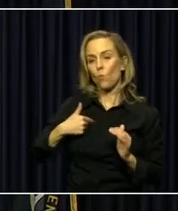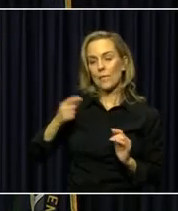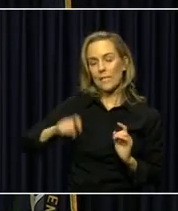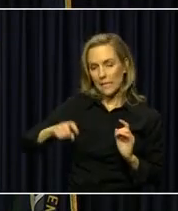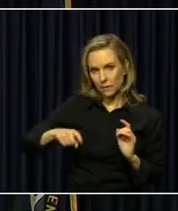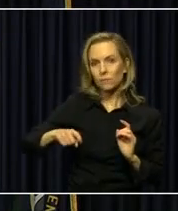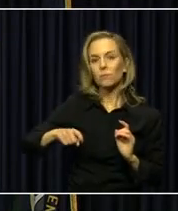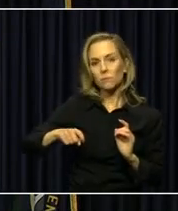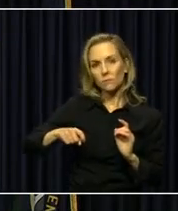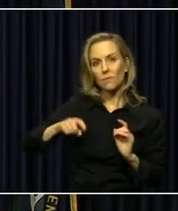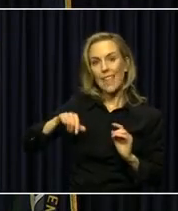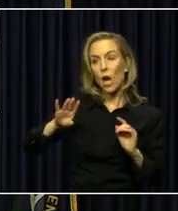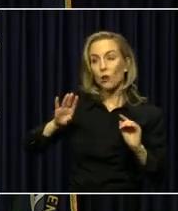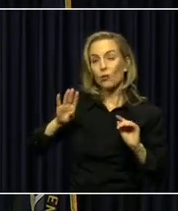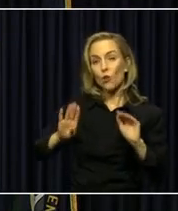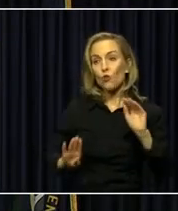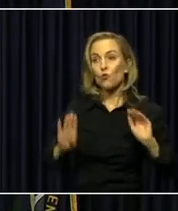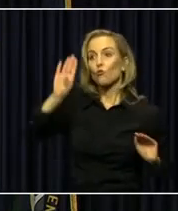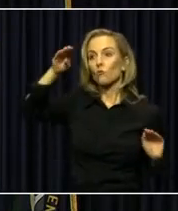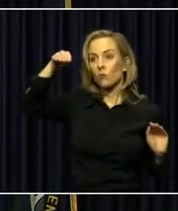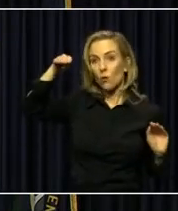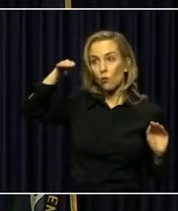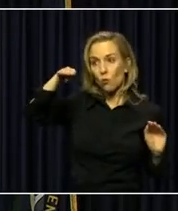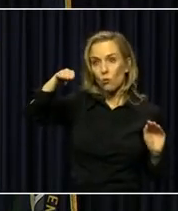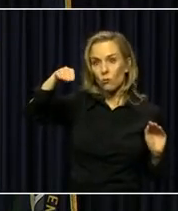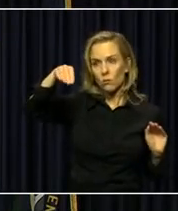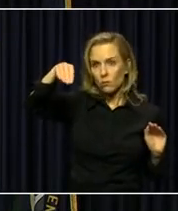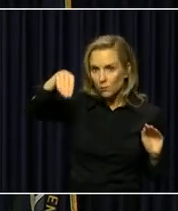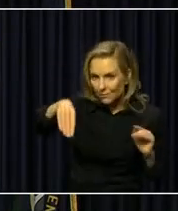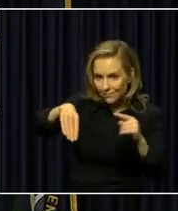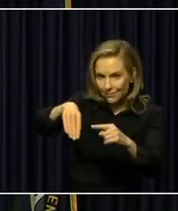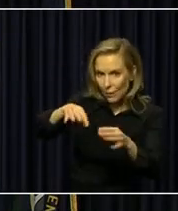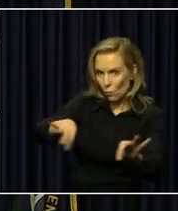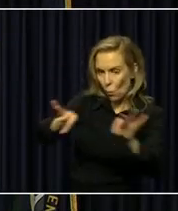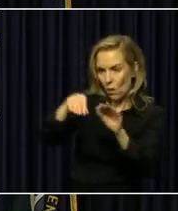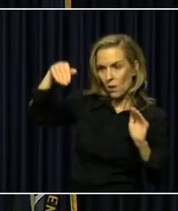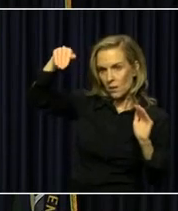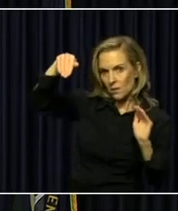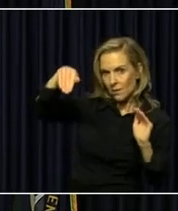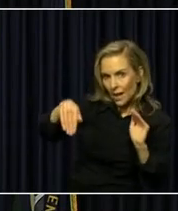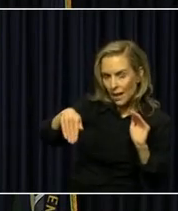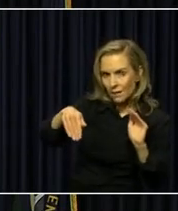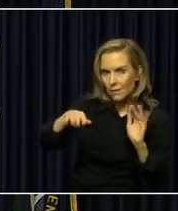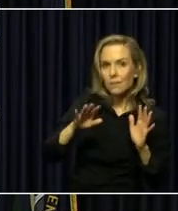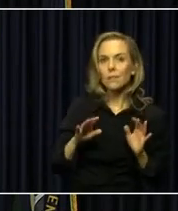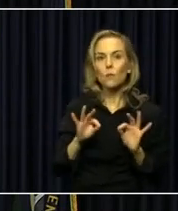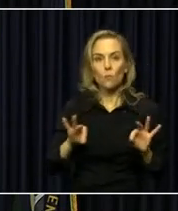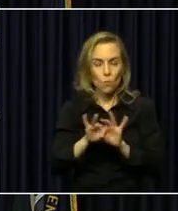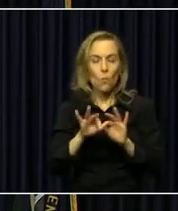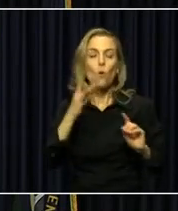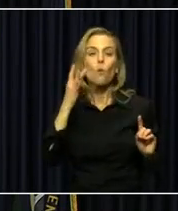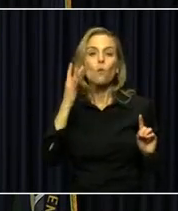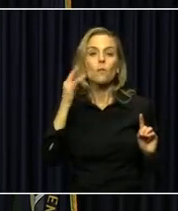THIS A LITTLE BIT QUICKER. SO WE'VE GOT TO HAVE INCREASED TESTING CAPACITY TO GET THERE.